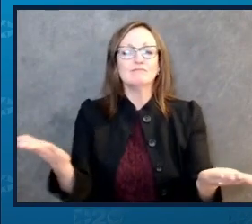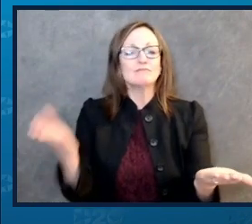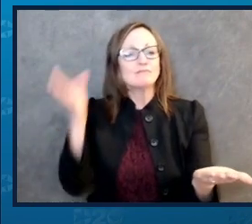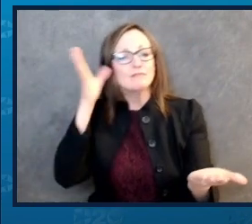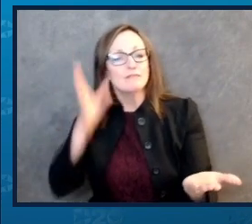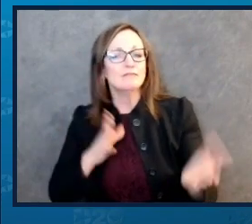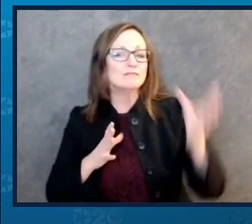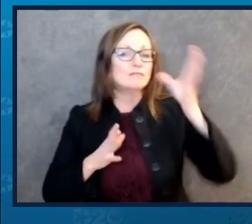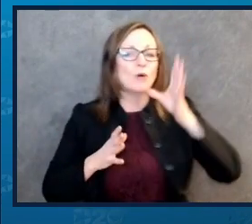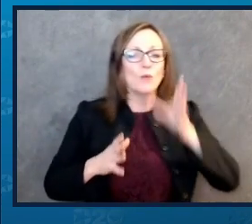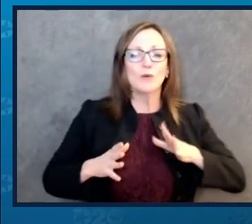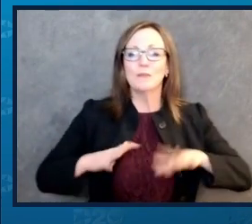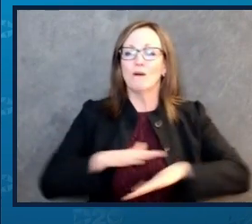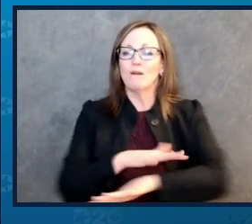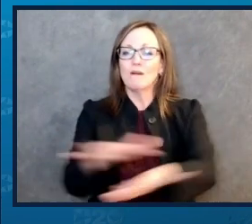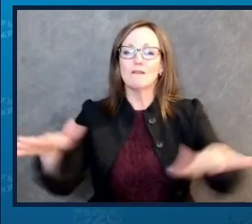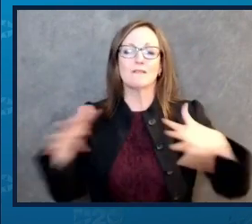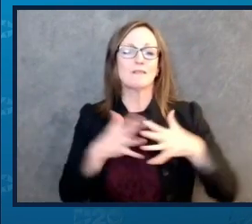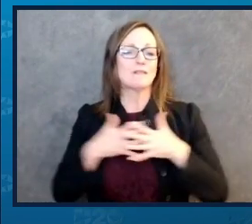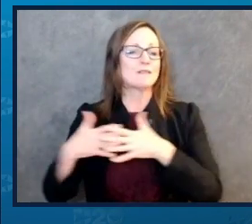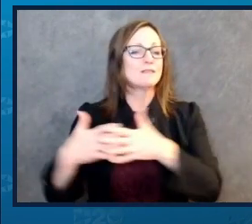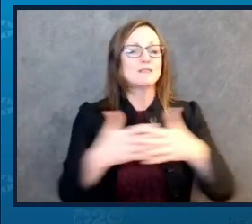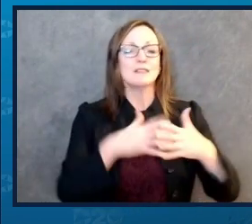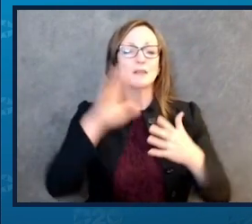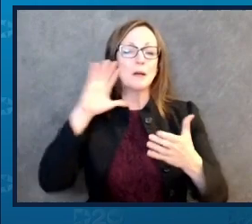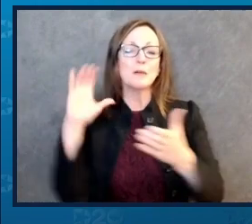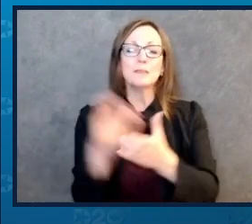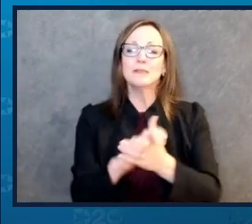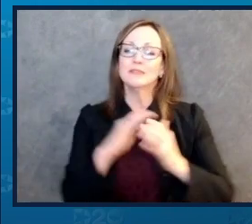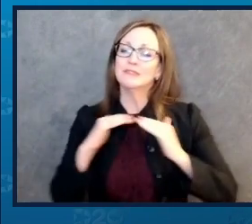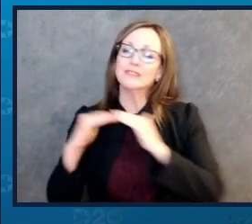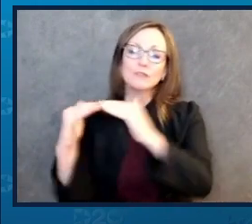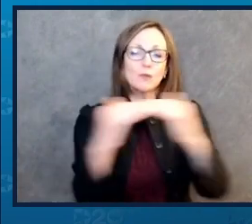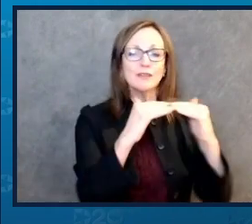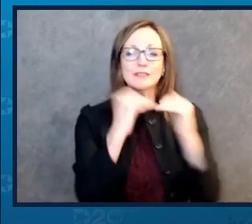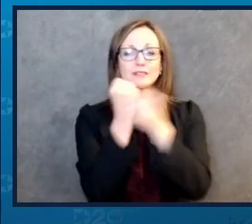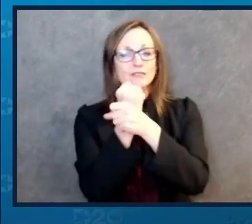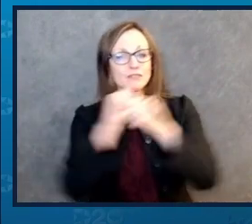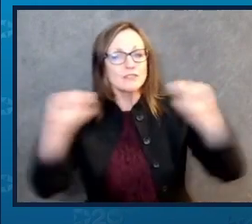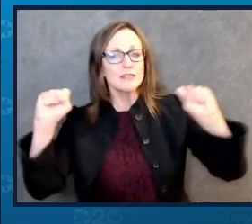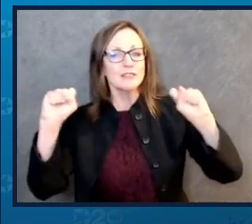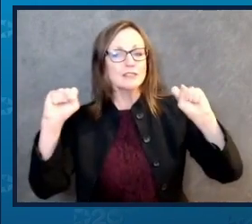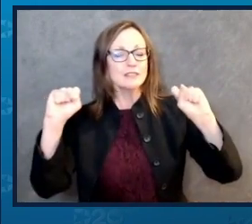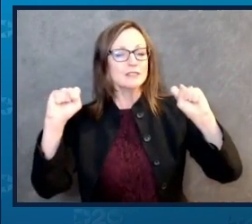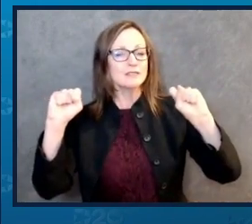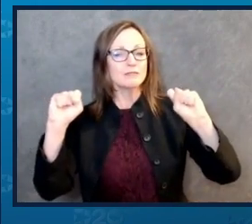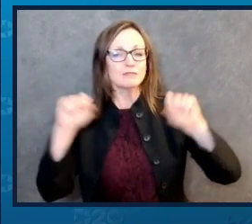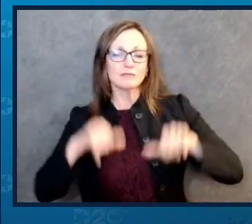EQUALITY, LIBERTY AND JUSTICE